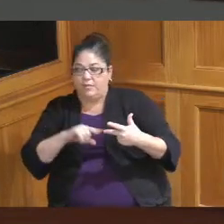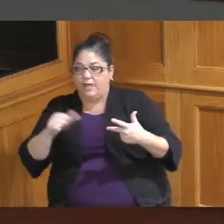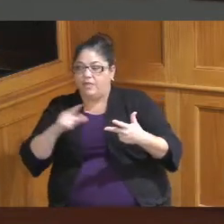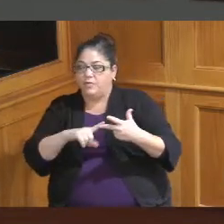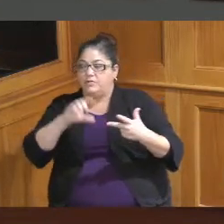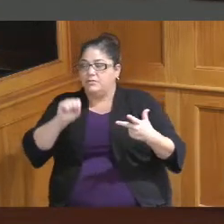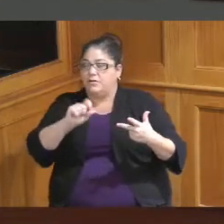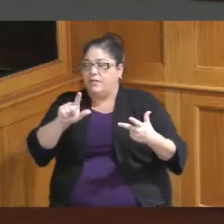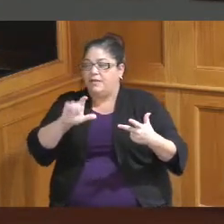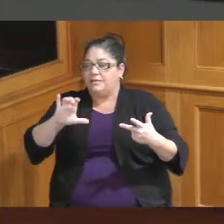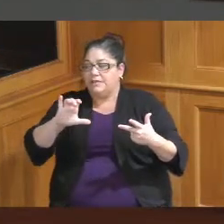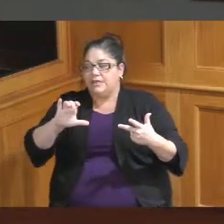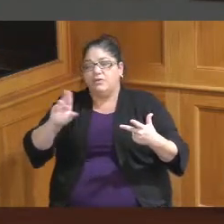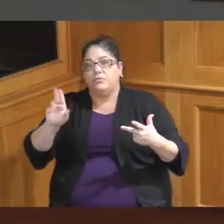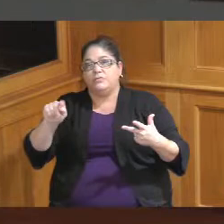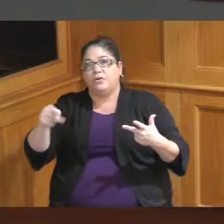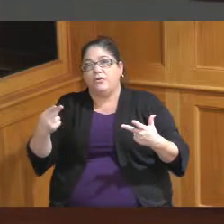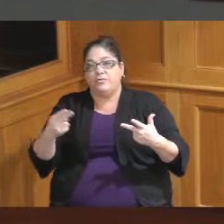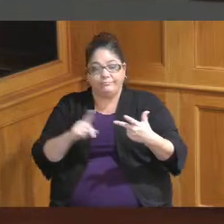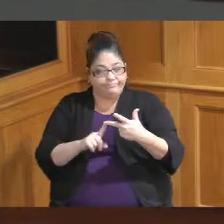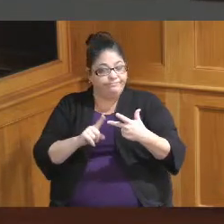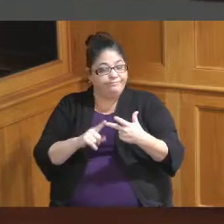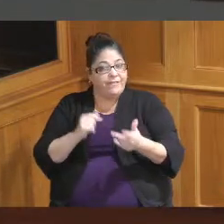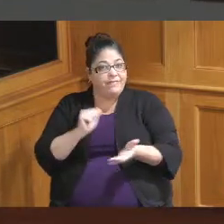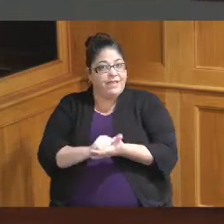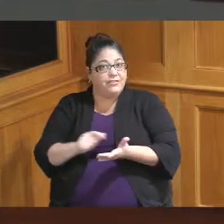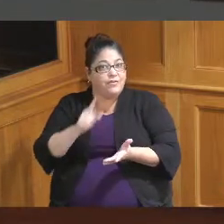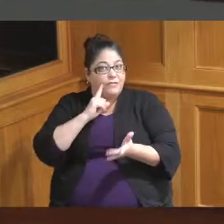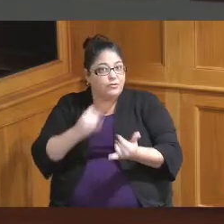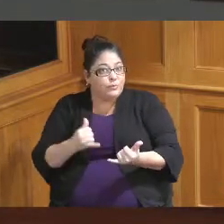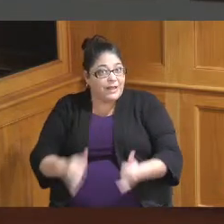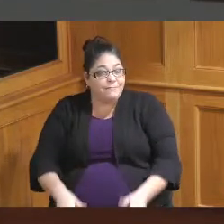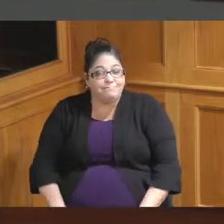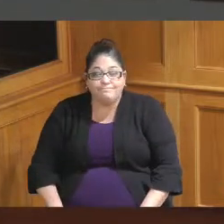Utah and that is your consent agenda today Commissioners thank you I'll open it up Vice